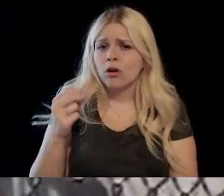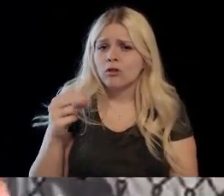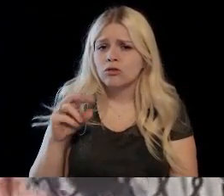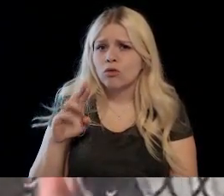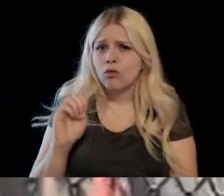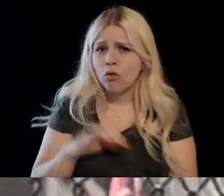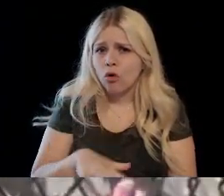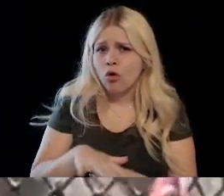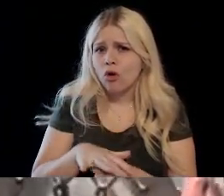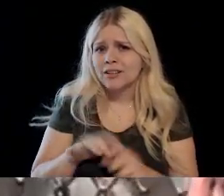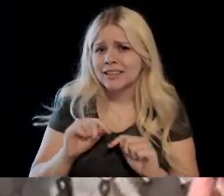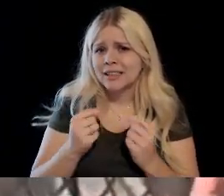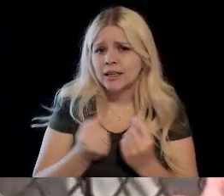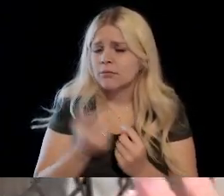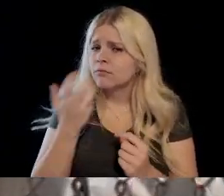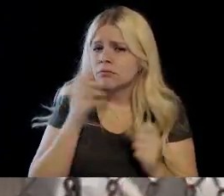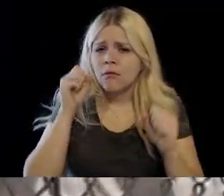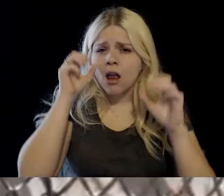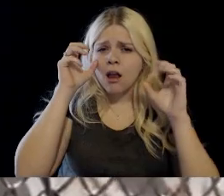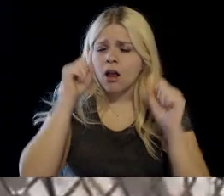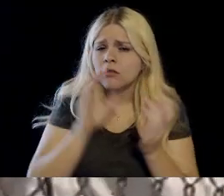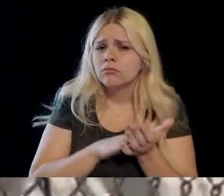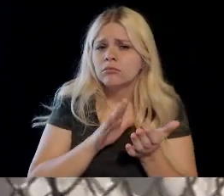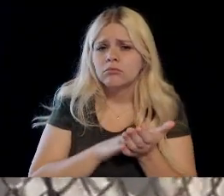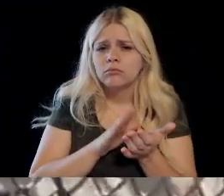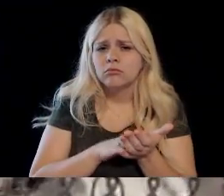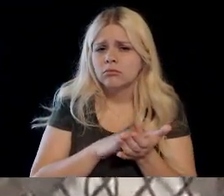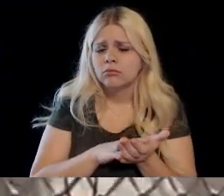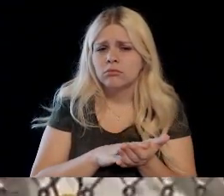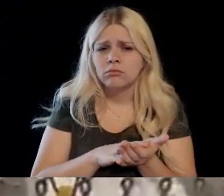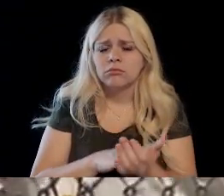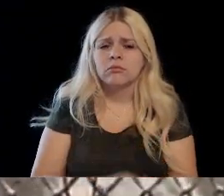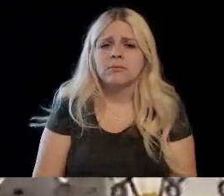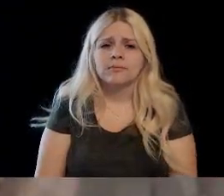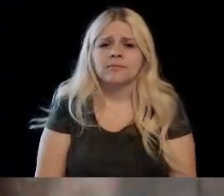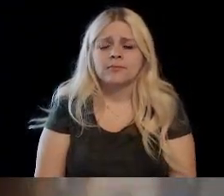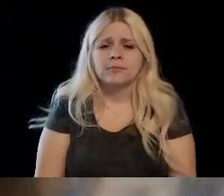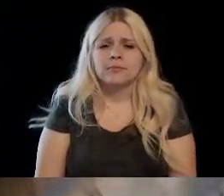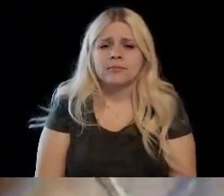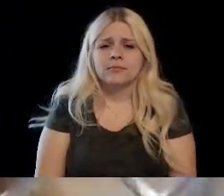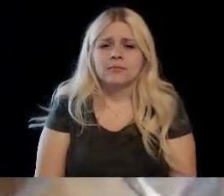and crash down here numerous times. Now, if they can get... look at those claws. Gosh,